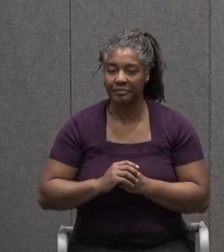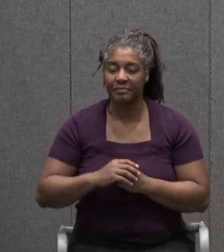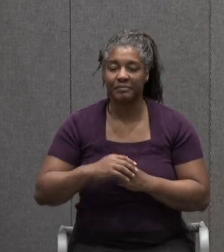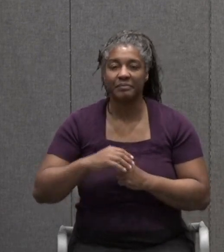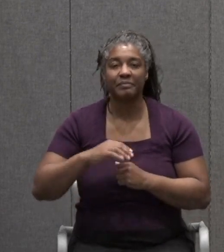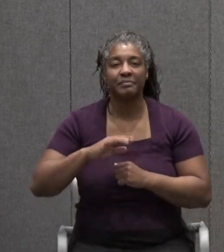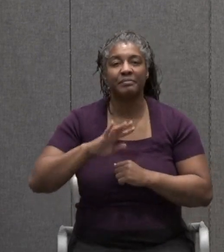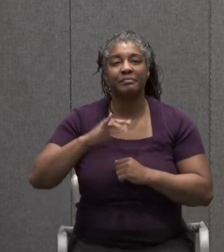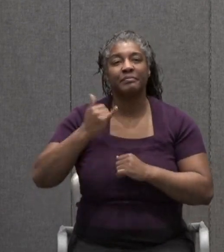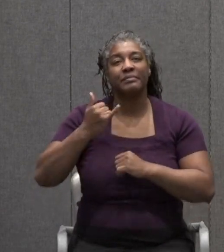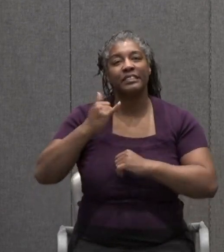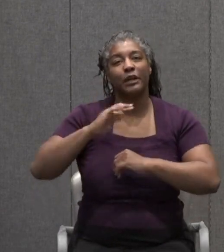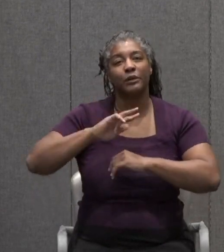And just take a moment here.